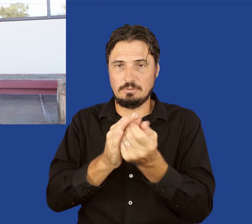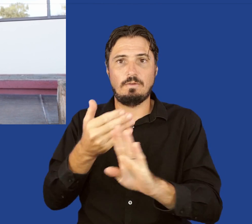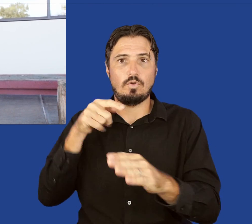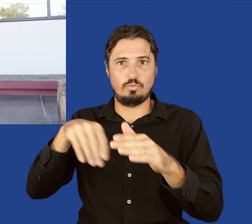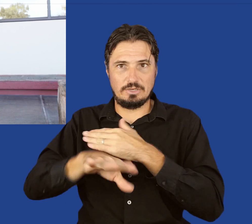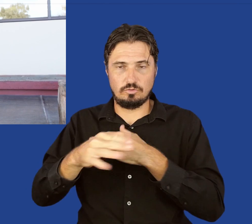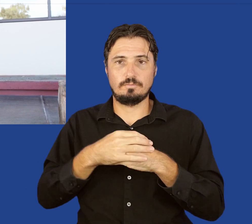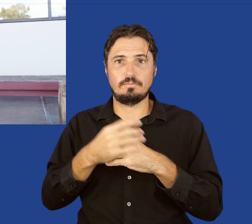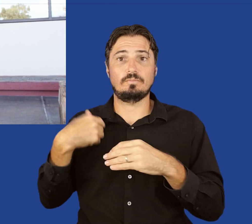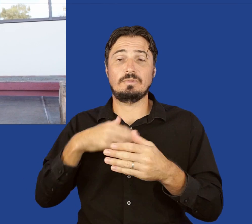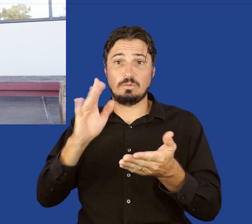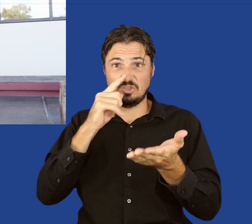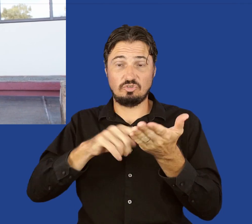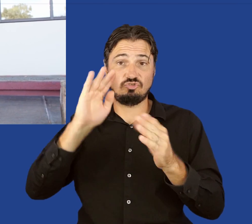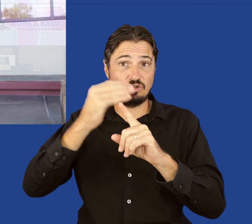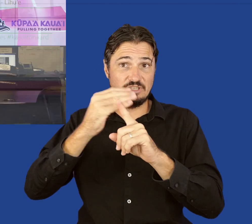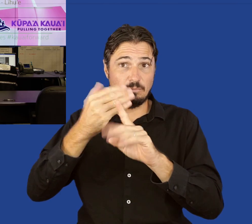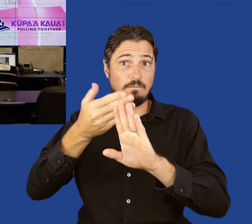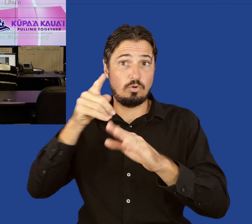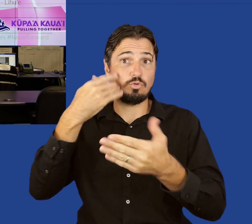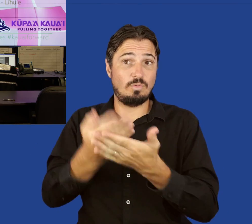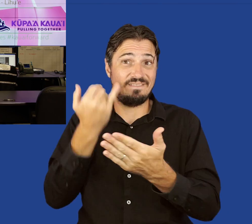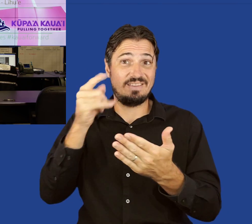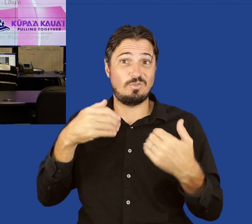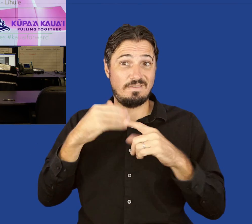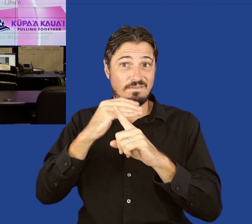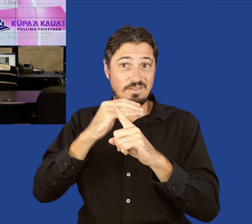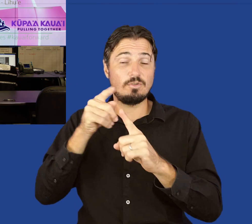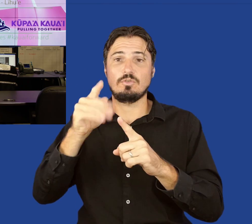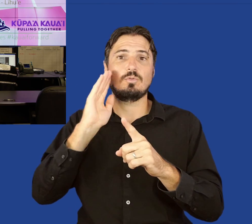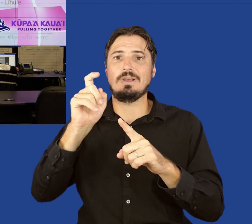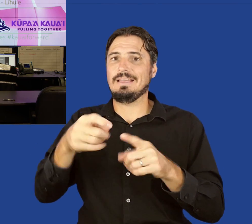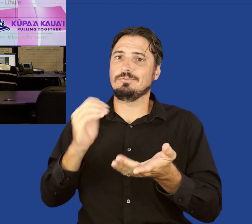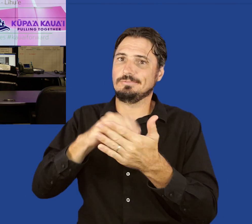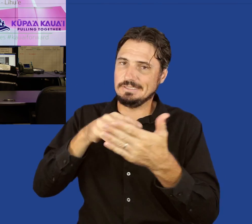anyone with a fever will need to reschedule. Please also reschedule if you feel sick.